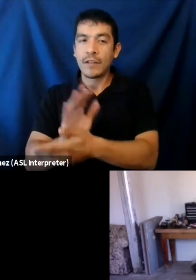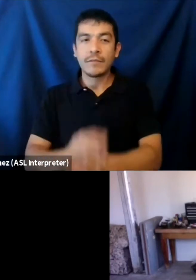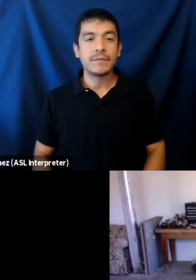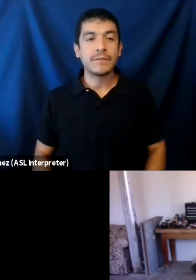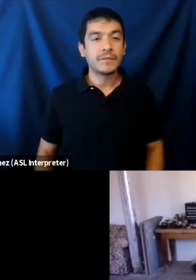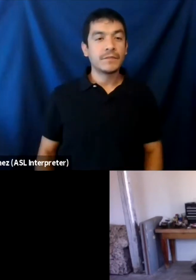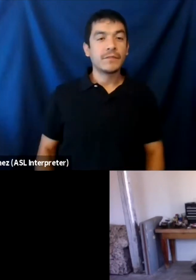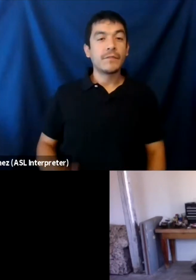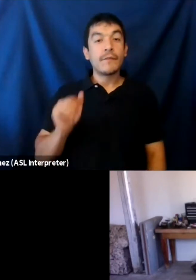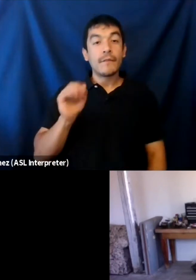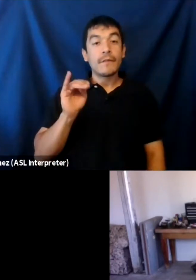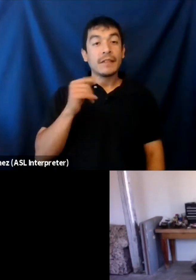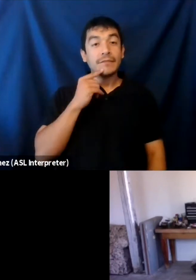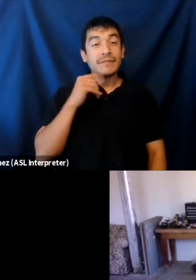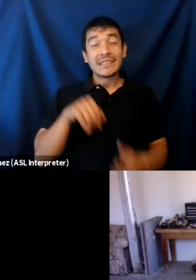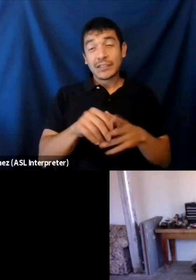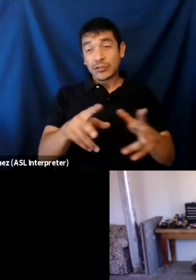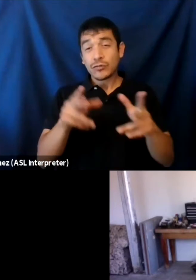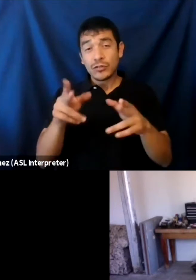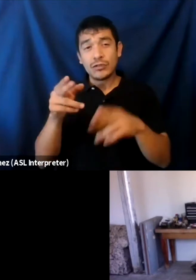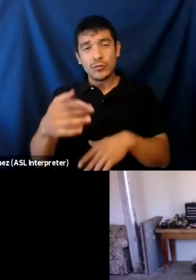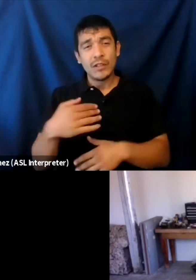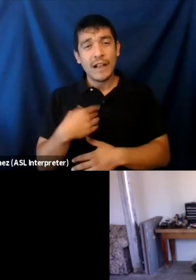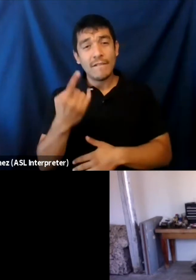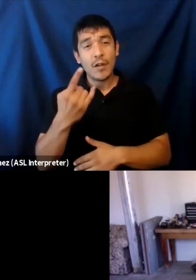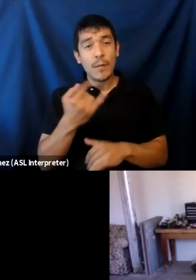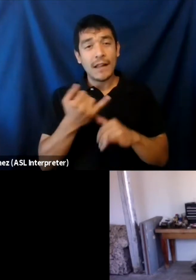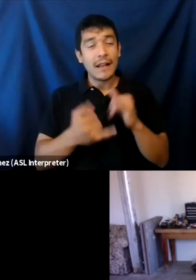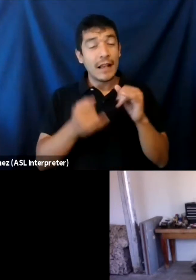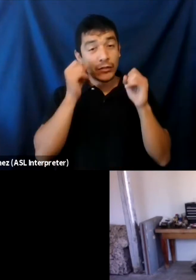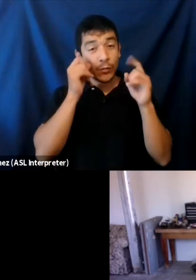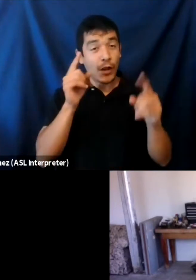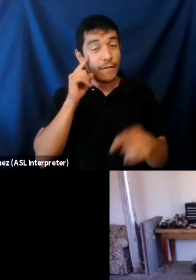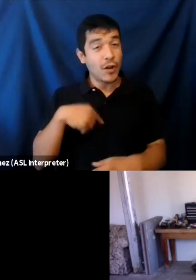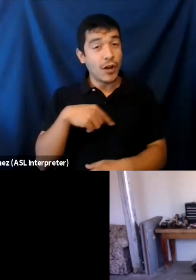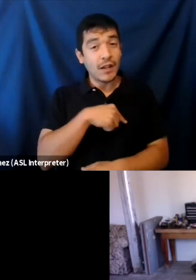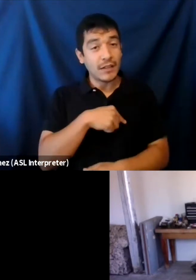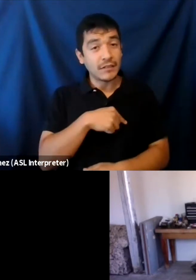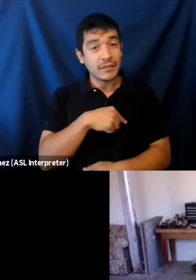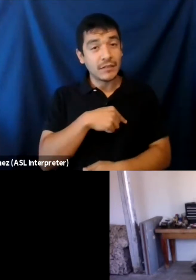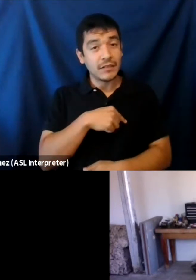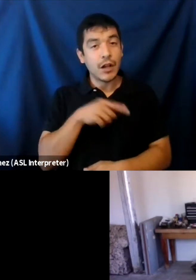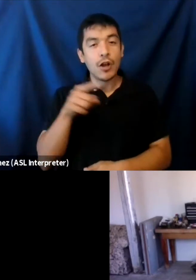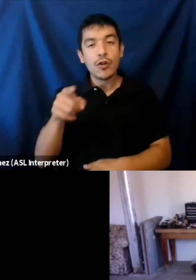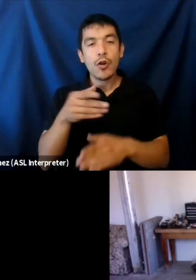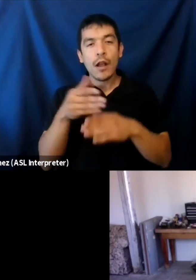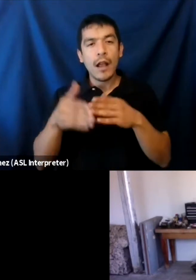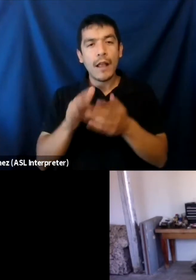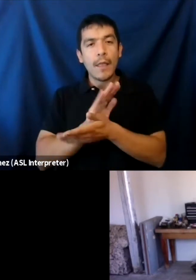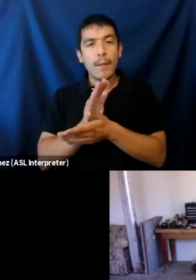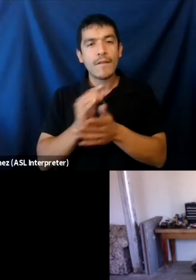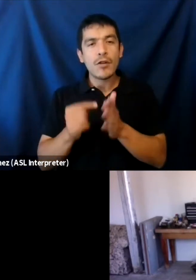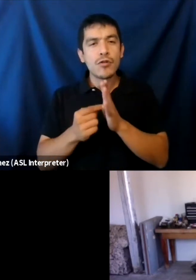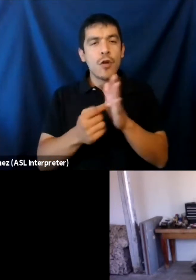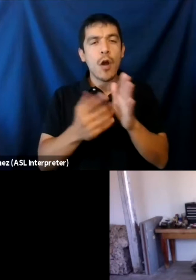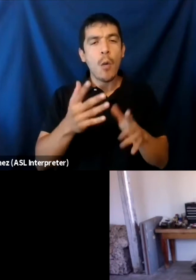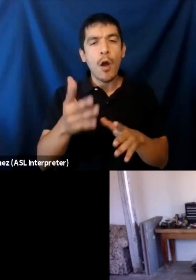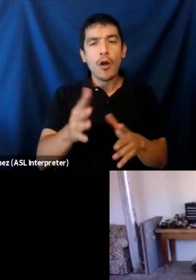Well, and in your edit, you have one last surprise for us, which is you end the film showing what you left out of the film.